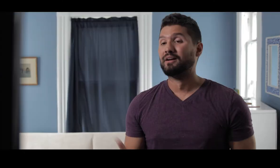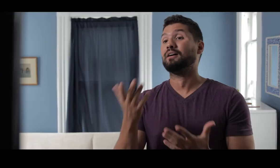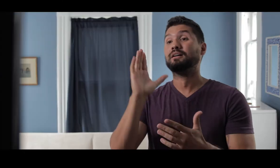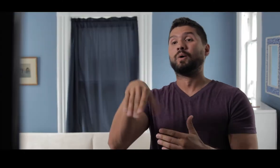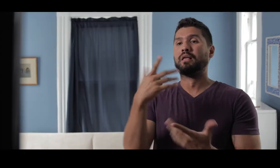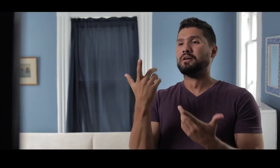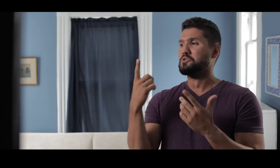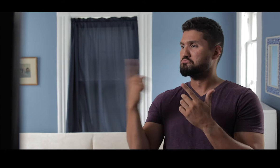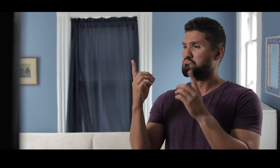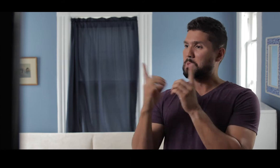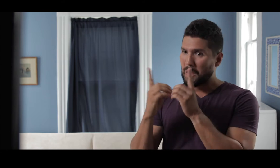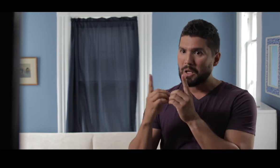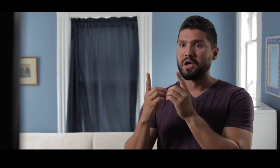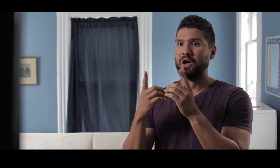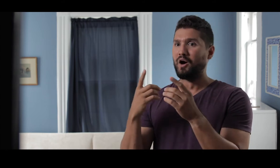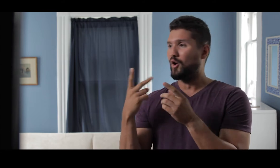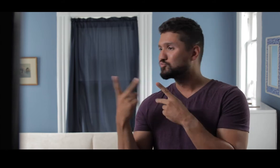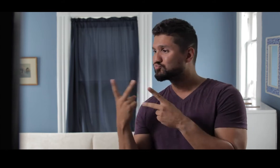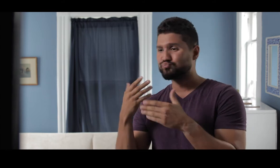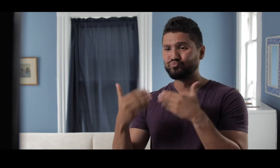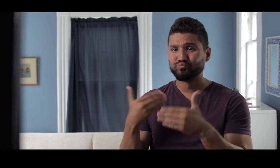Well, it started off great… We went out for some drinks,